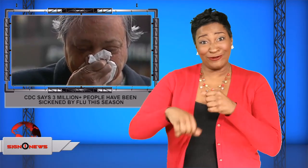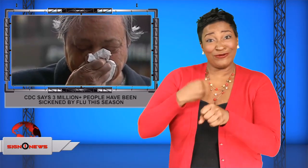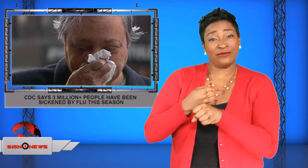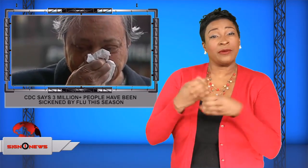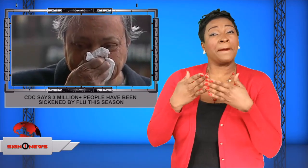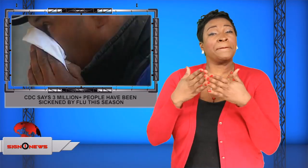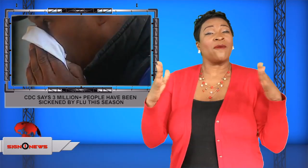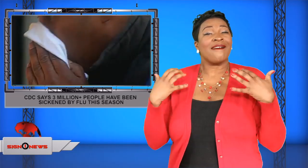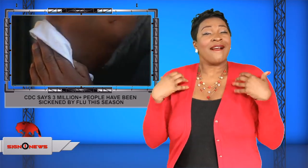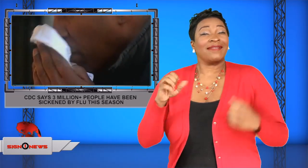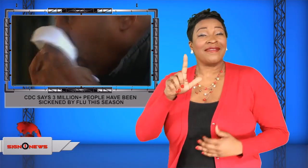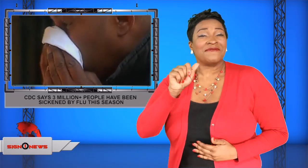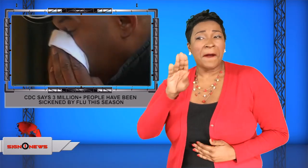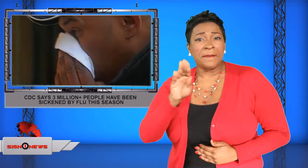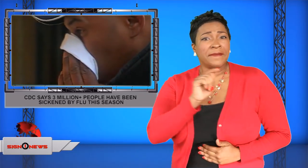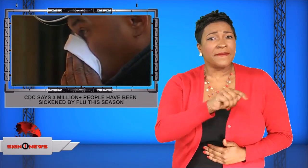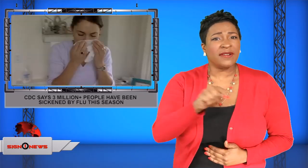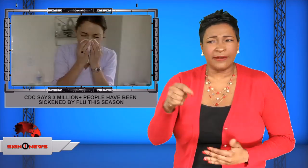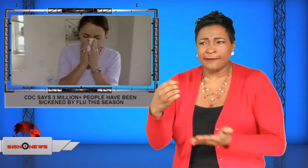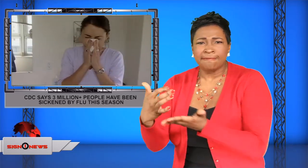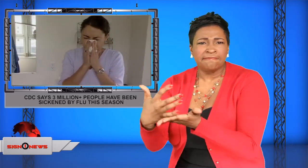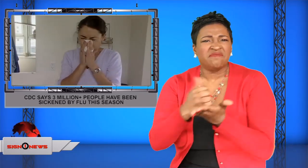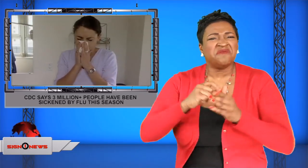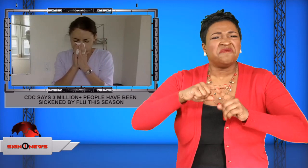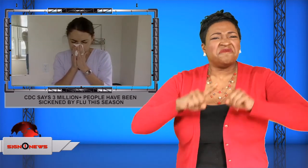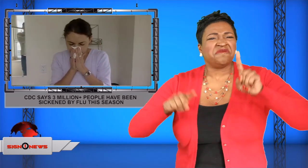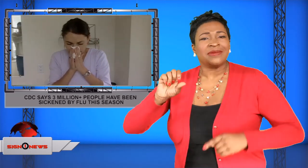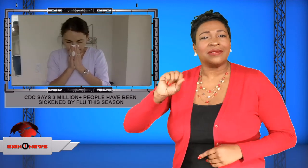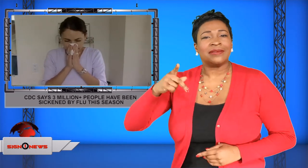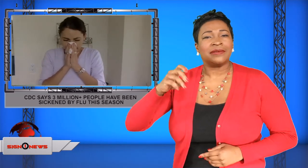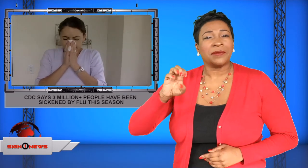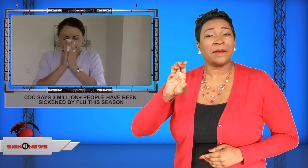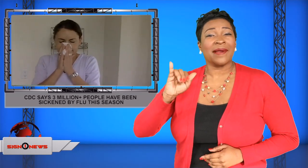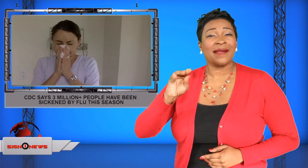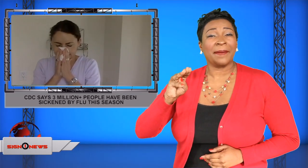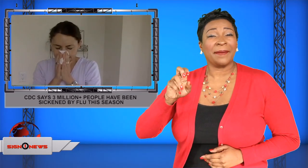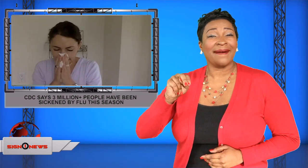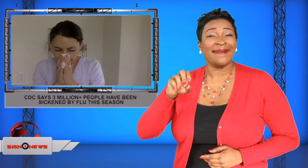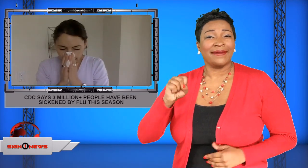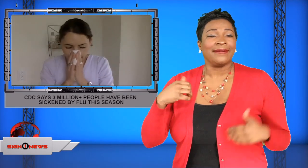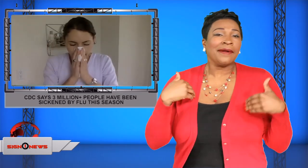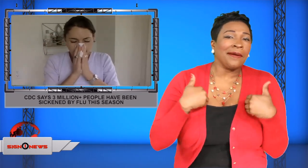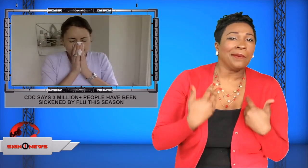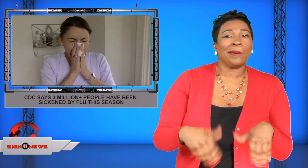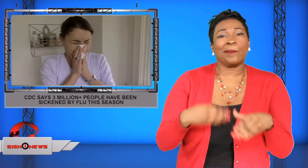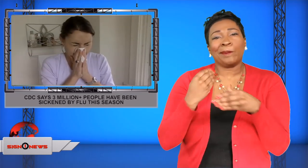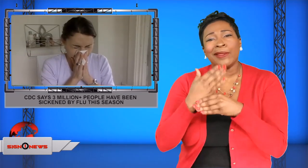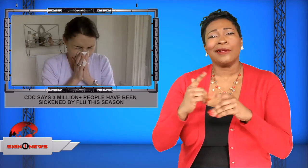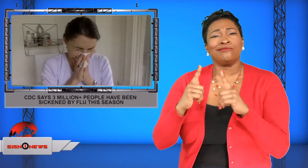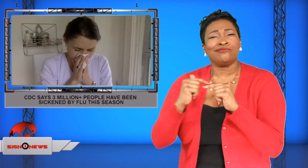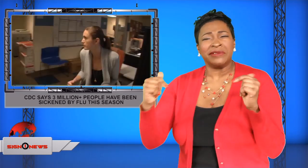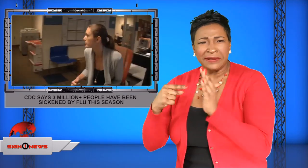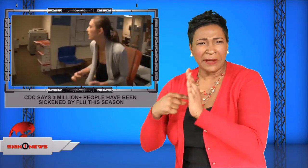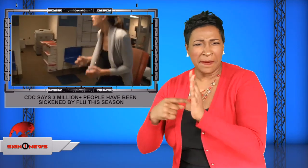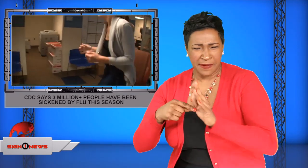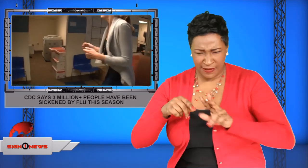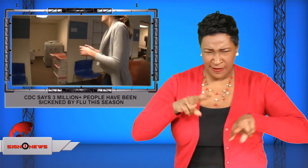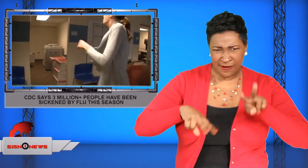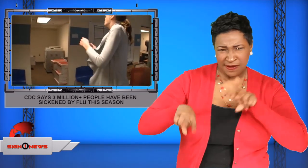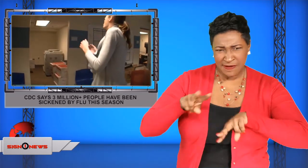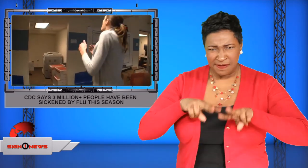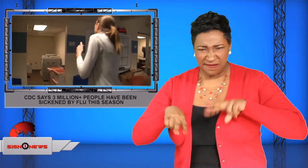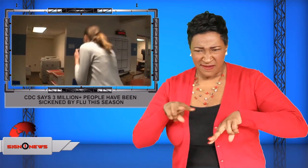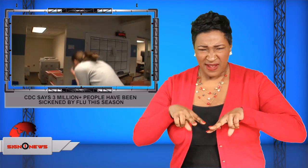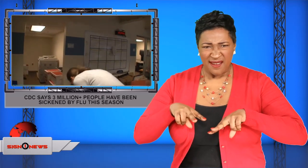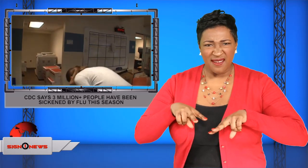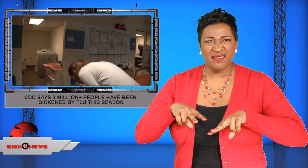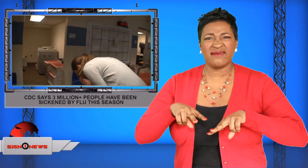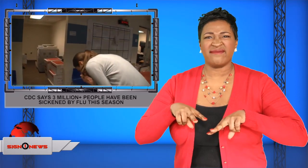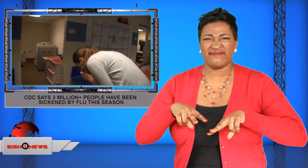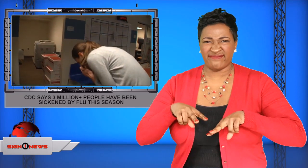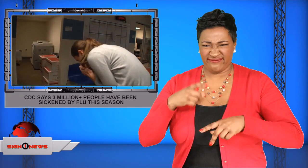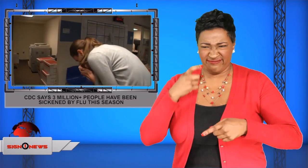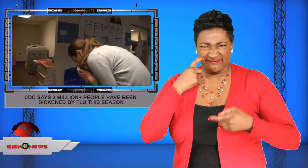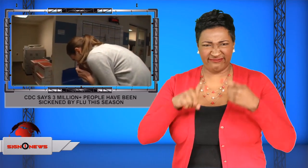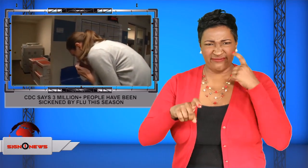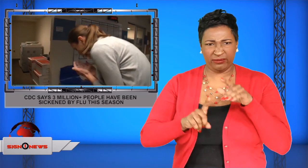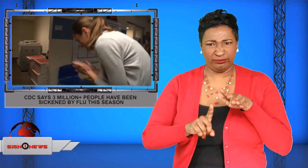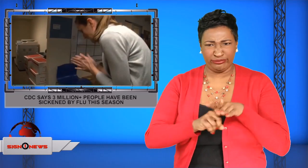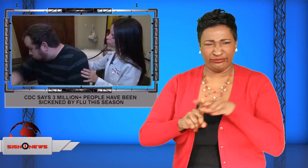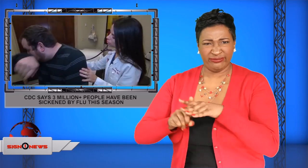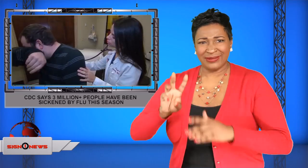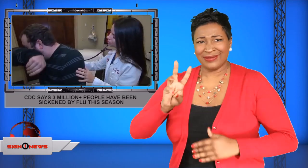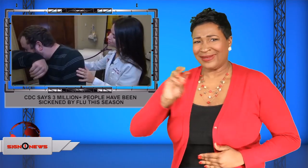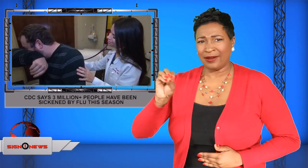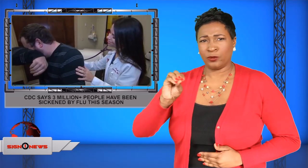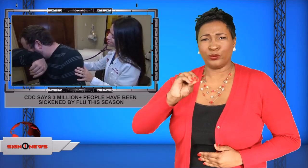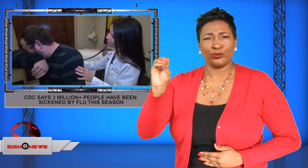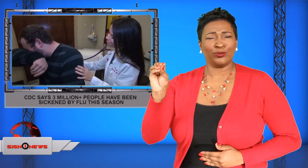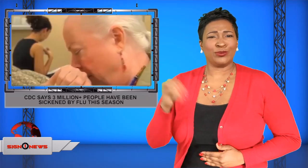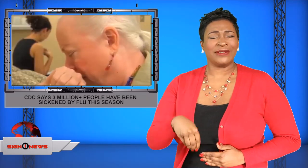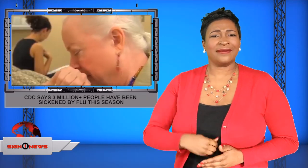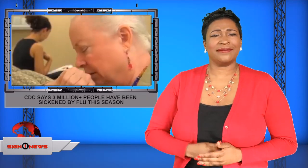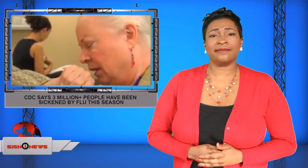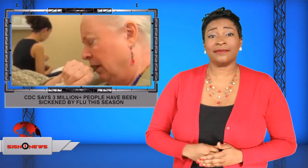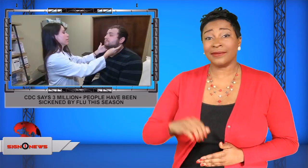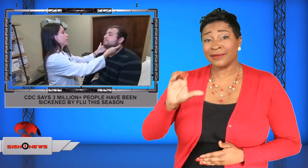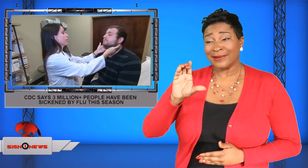This year, it's been seen in 60% of the specimens collected at public health labs.